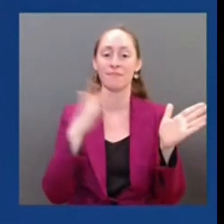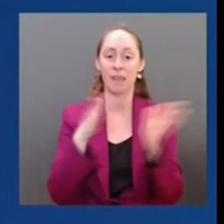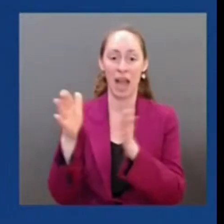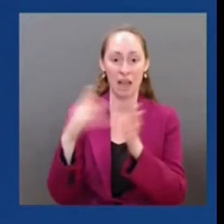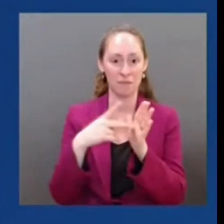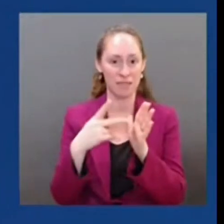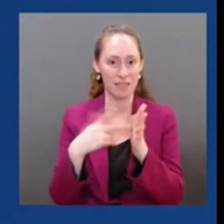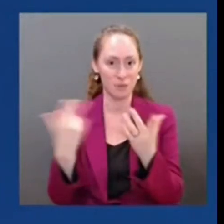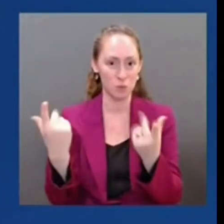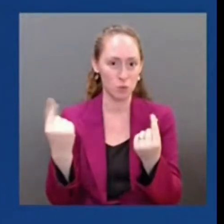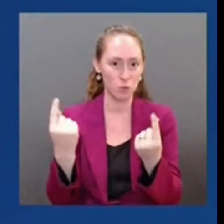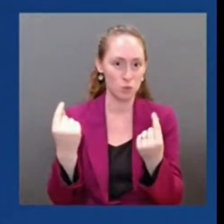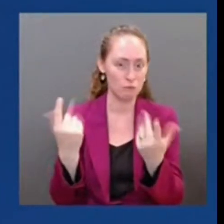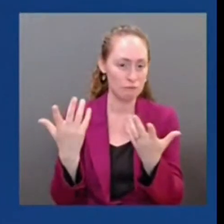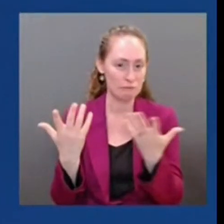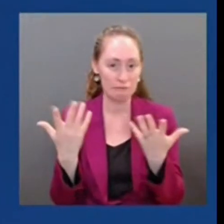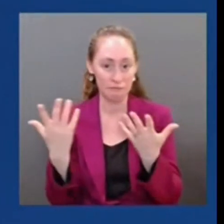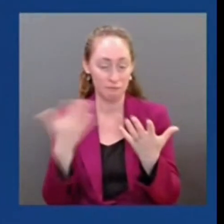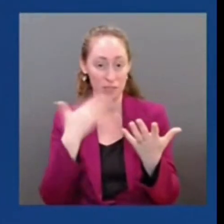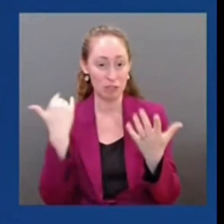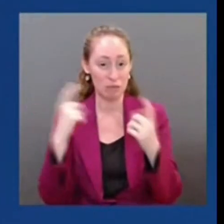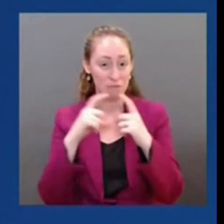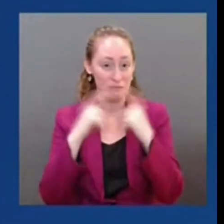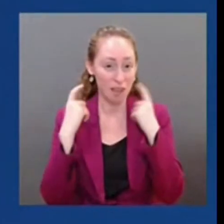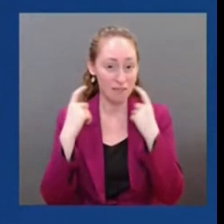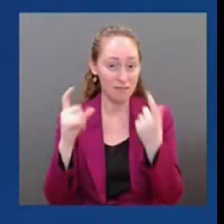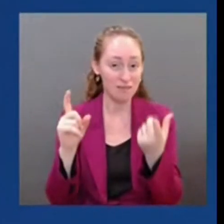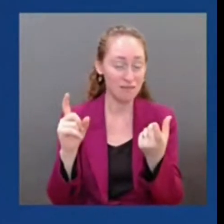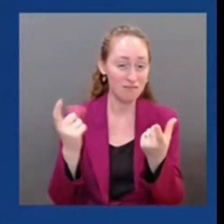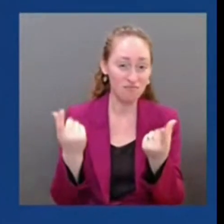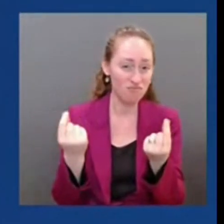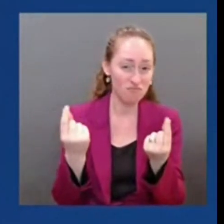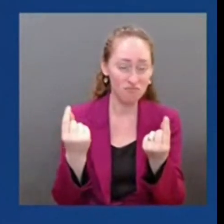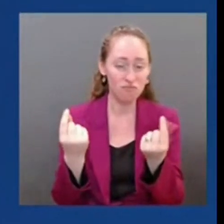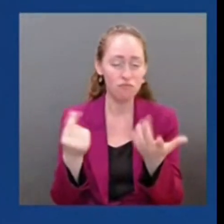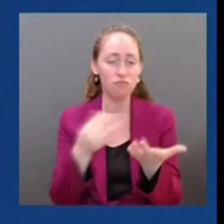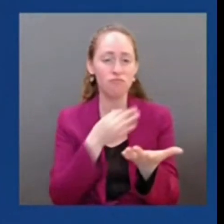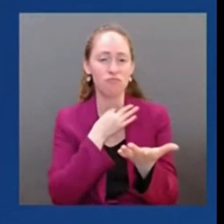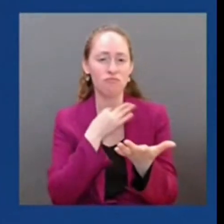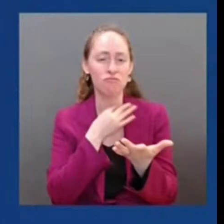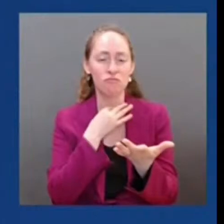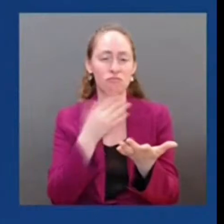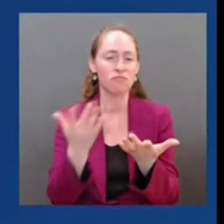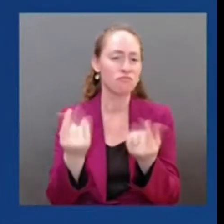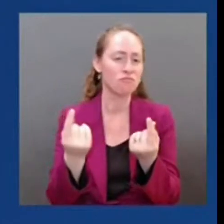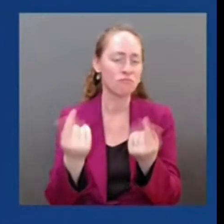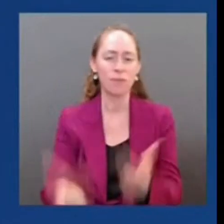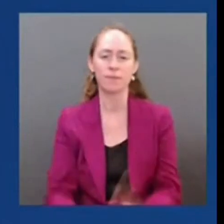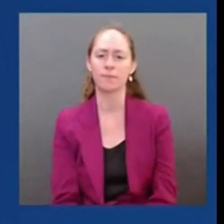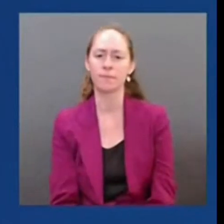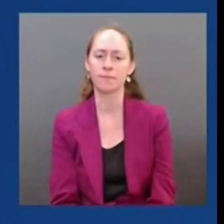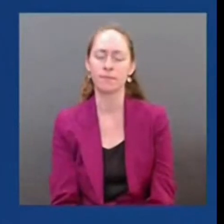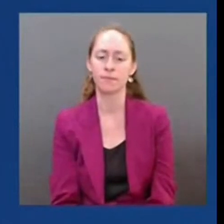RECONSIDERING ANY PLANS THEY HAVE, SHOULD THEY, YOU KNOW, PACK MASKS GIVEN THE UNCERTAIN